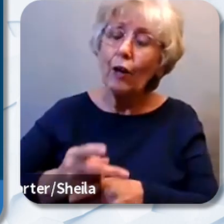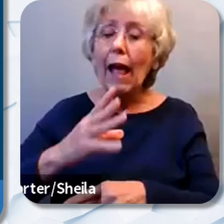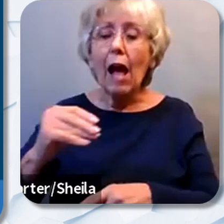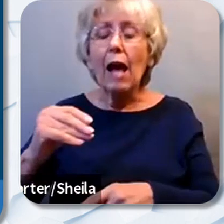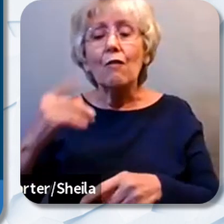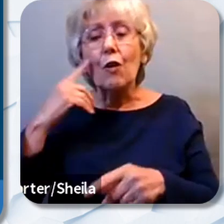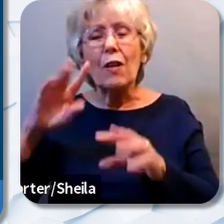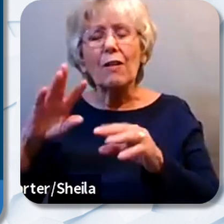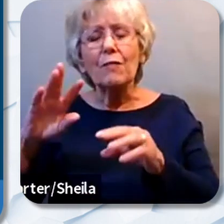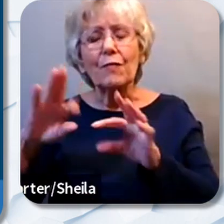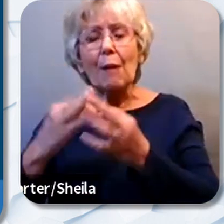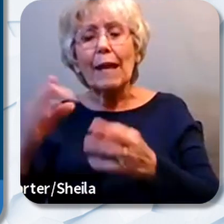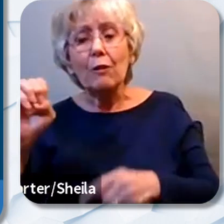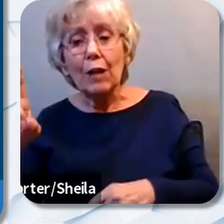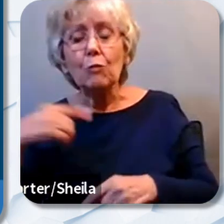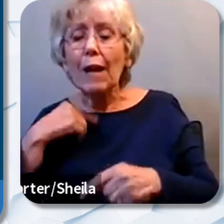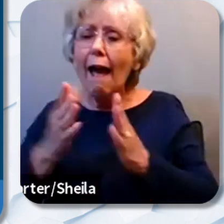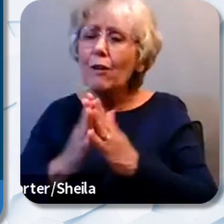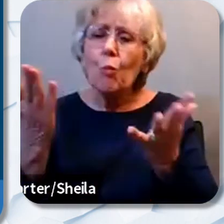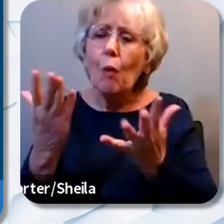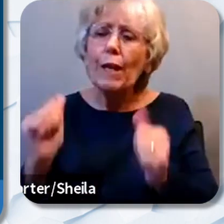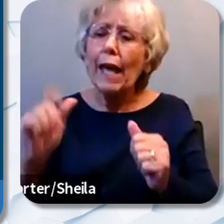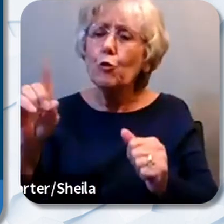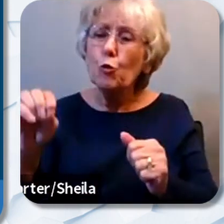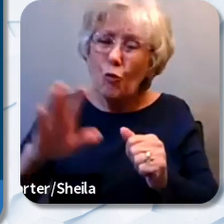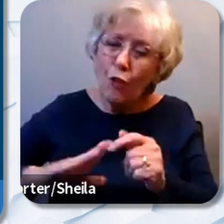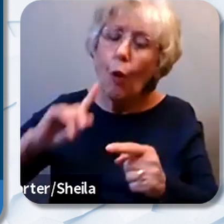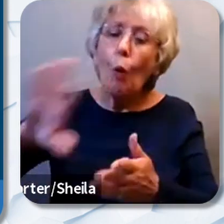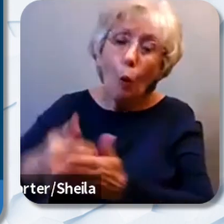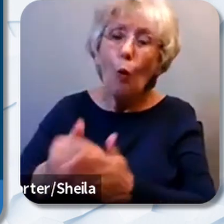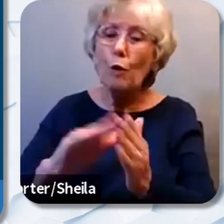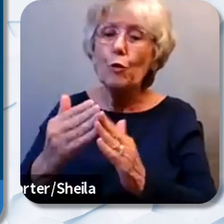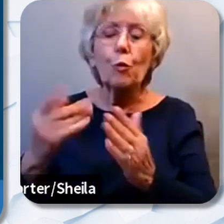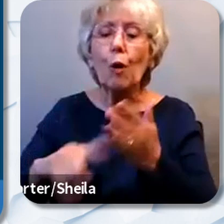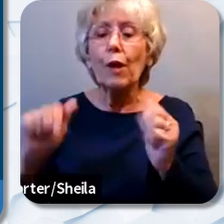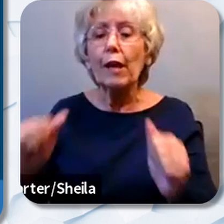we do as a Community. to figure out how to better support dual language learners as a Community,